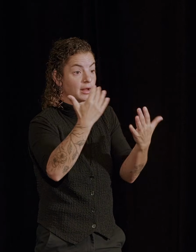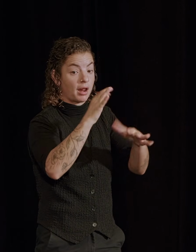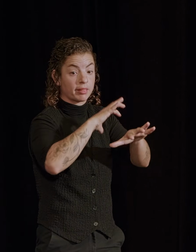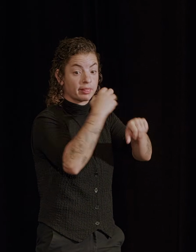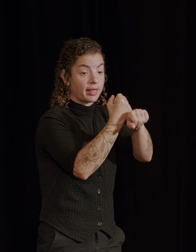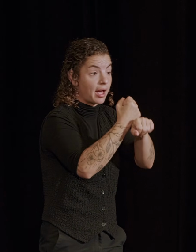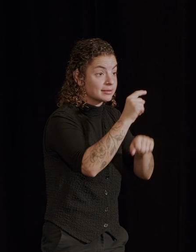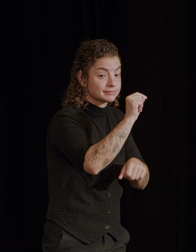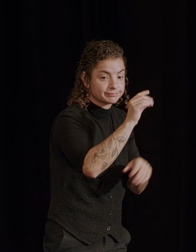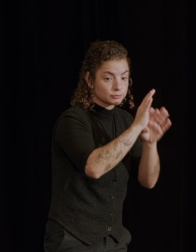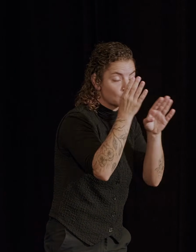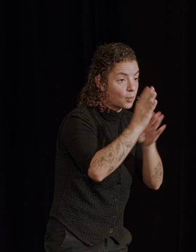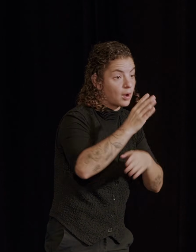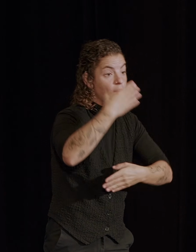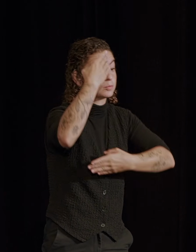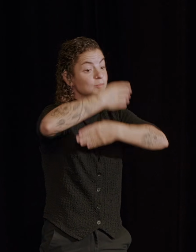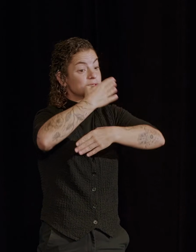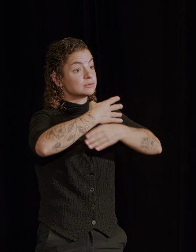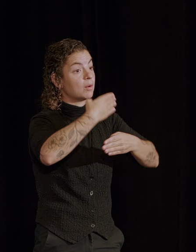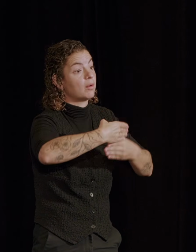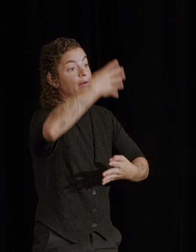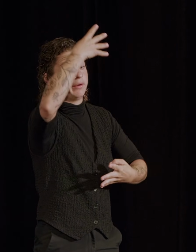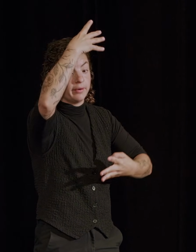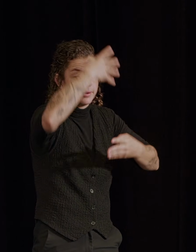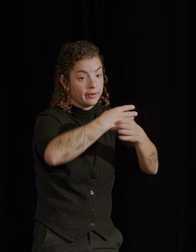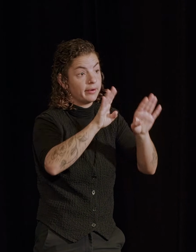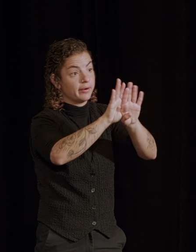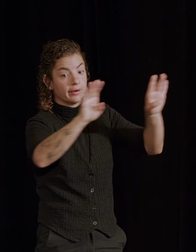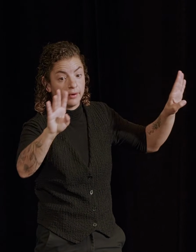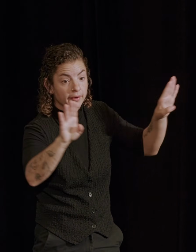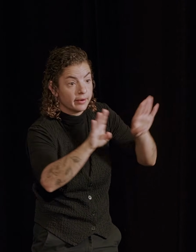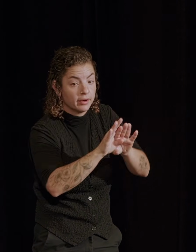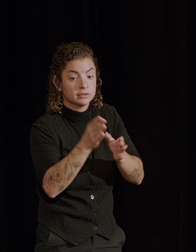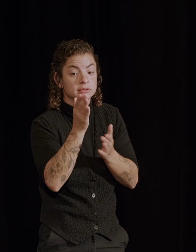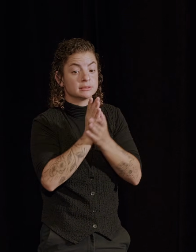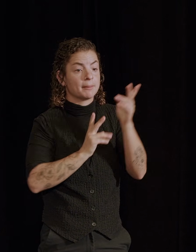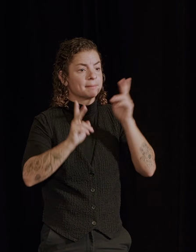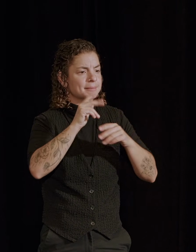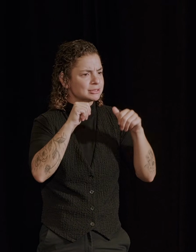For some people, turning a wrist or tapping a screen is intuitive and easy.